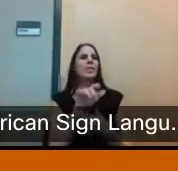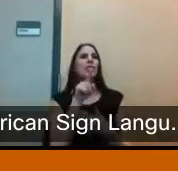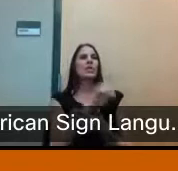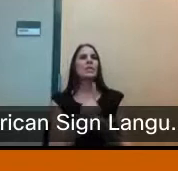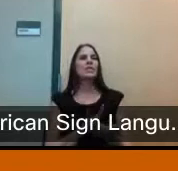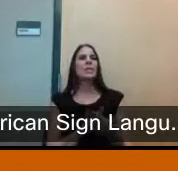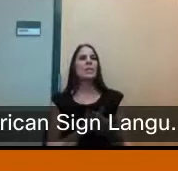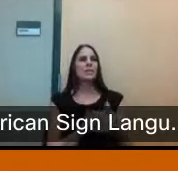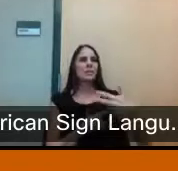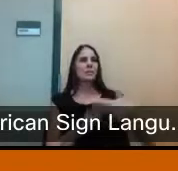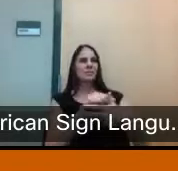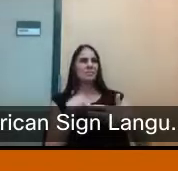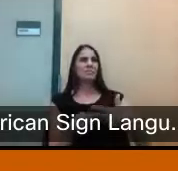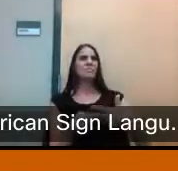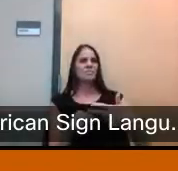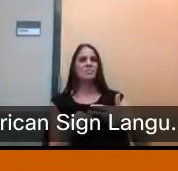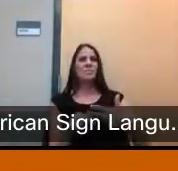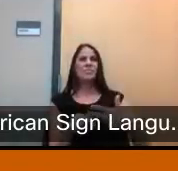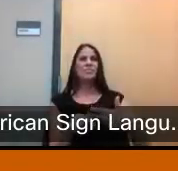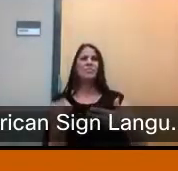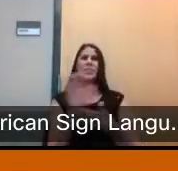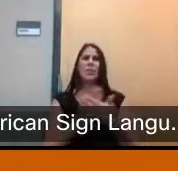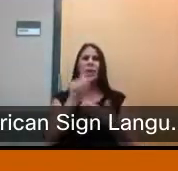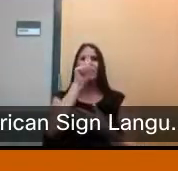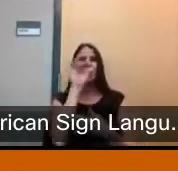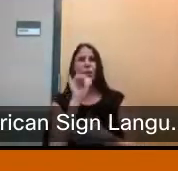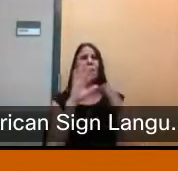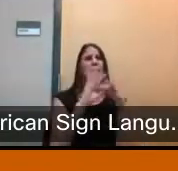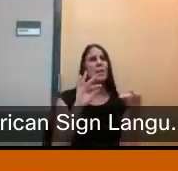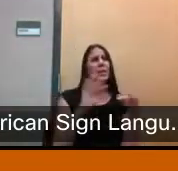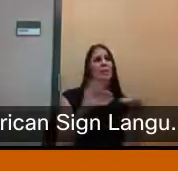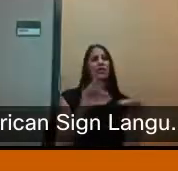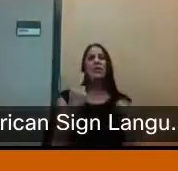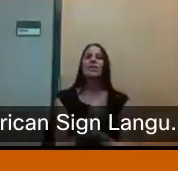these these are good like, nice looking messages like, take the stairs. It's the healthier